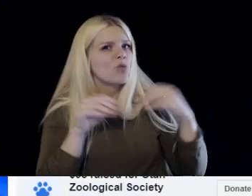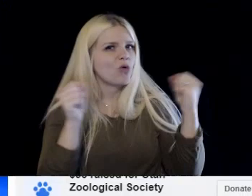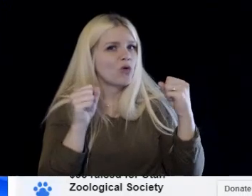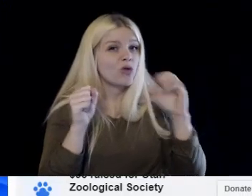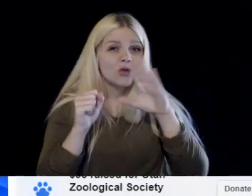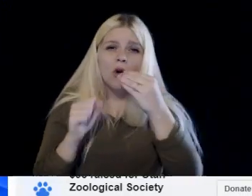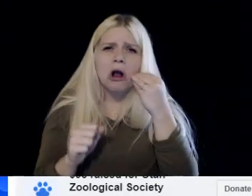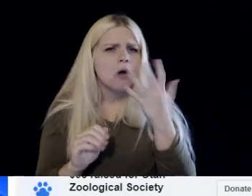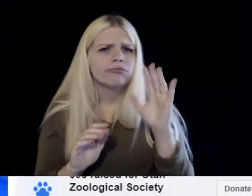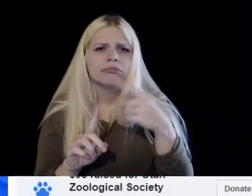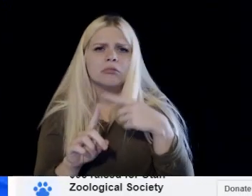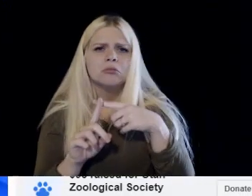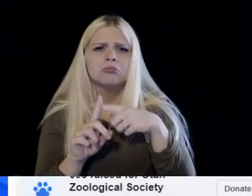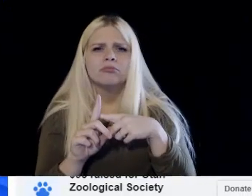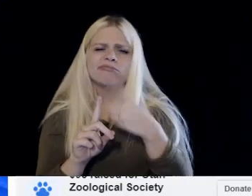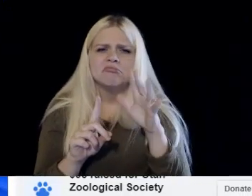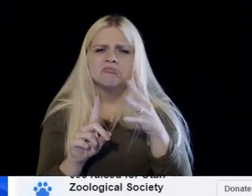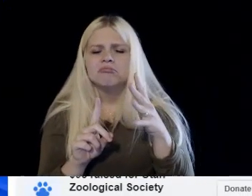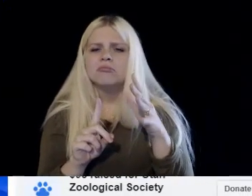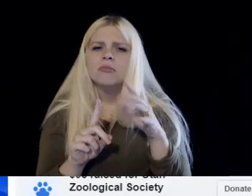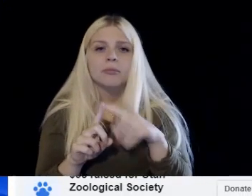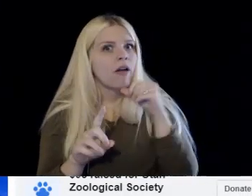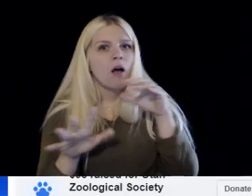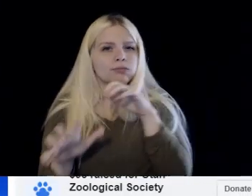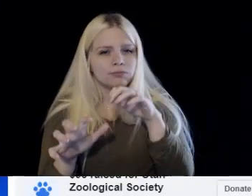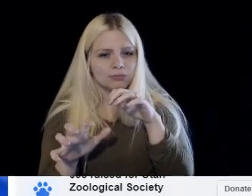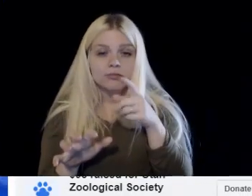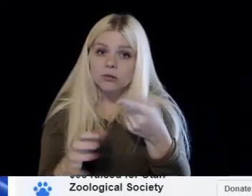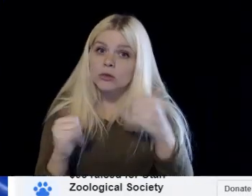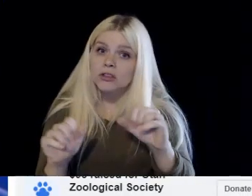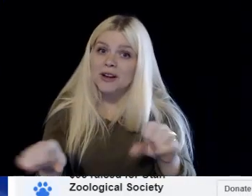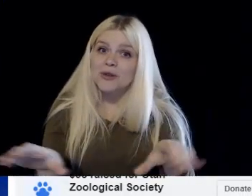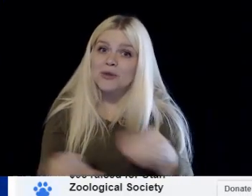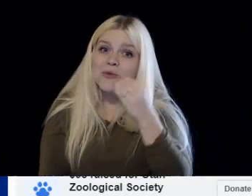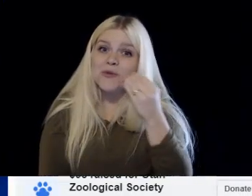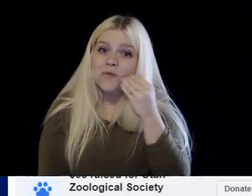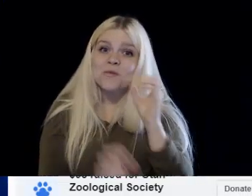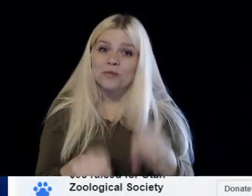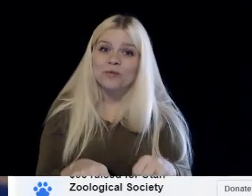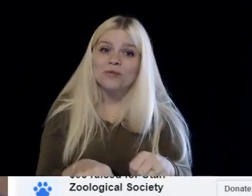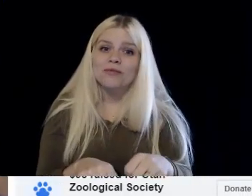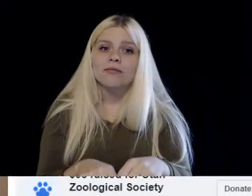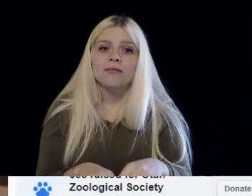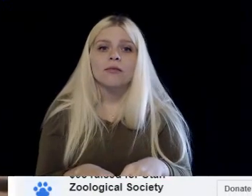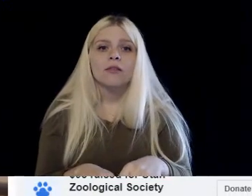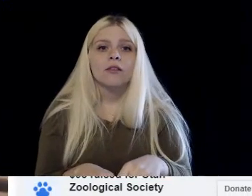Joanne: But, this is still something you can do at home. Erica: Should we go give them the treats? Michelle: Yeah!